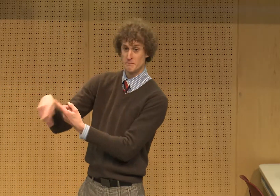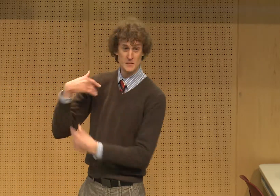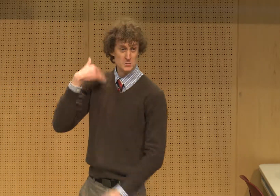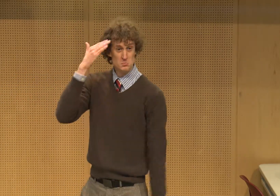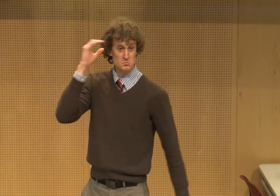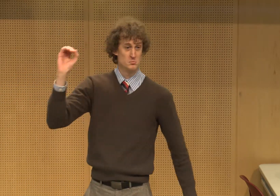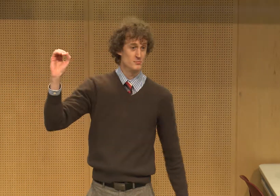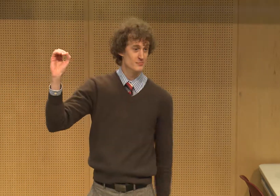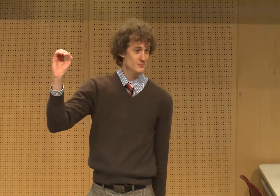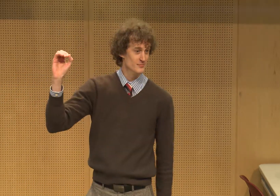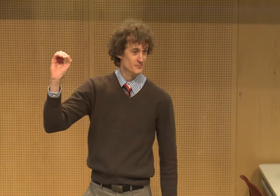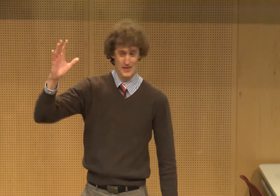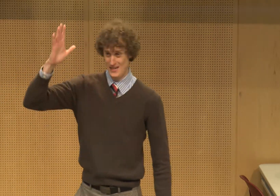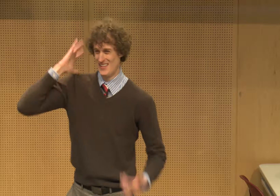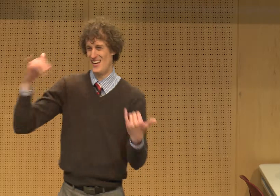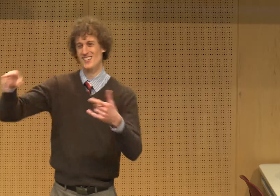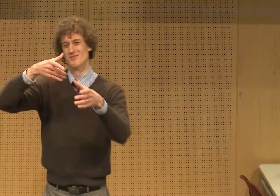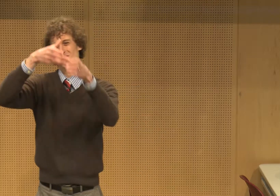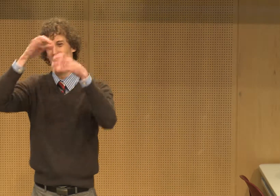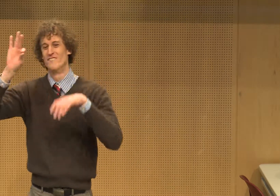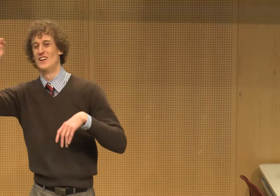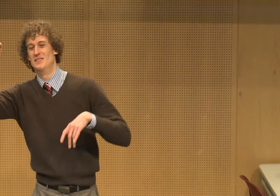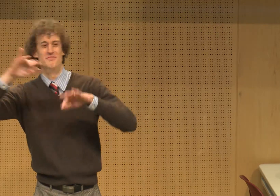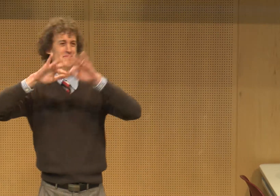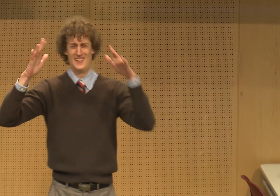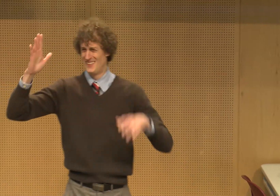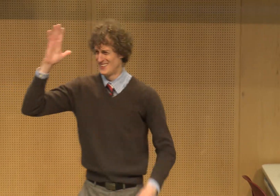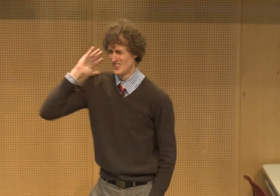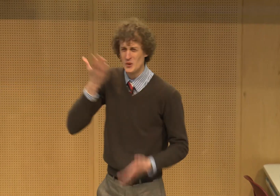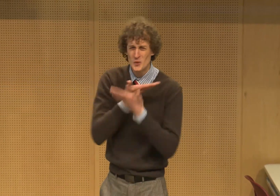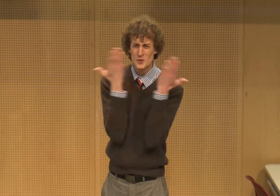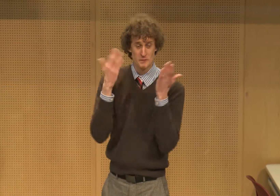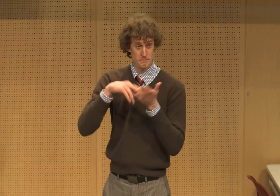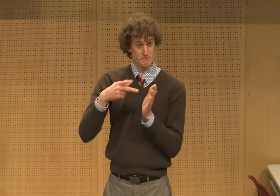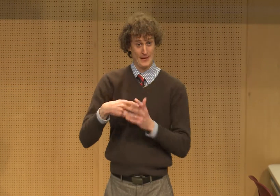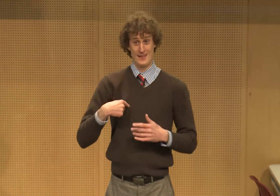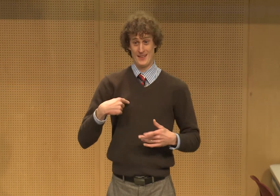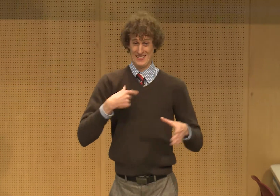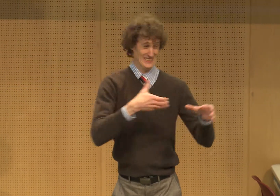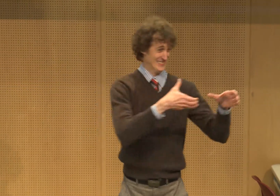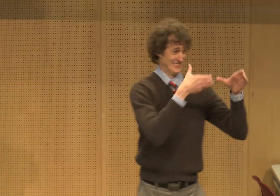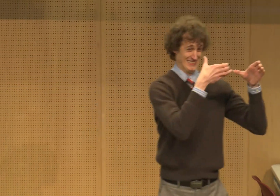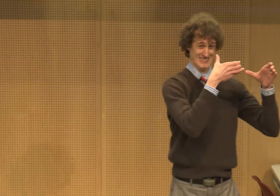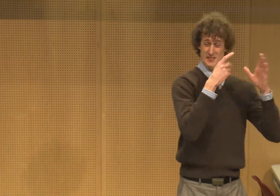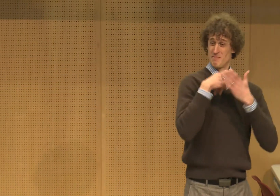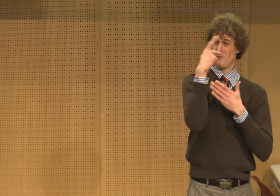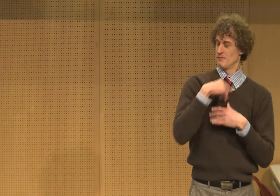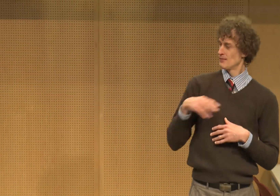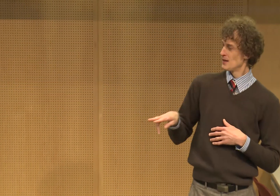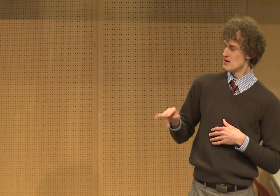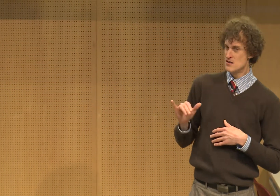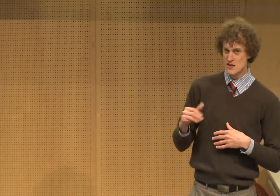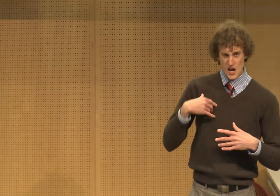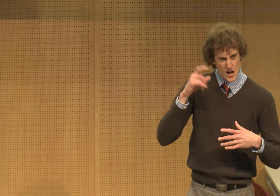But there are other people that have no idea what is going on or how to program, like no idea what I'm doing.